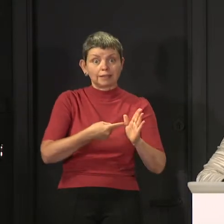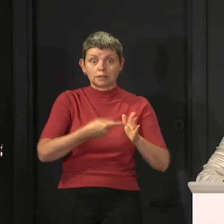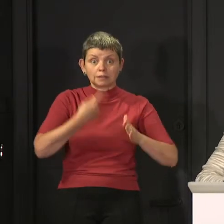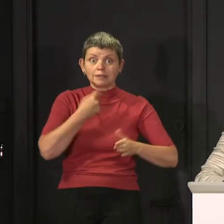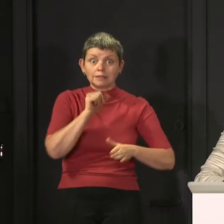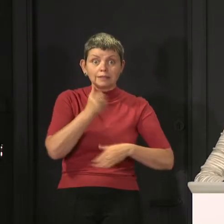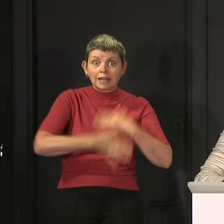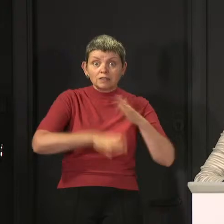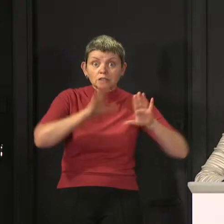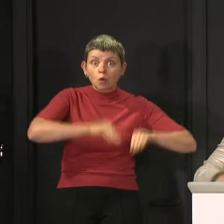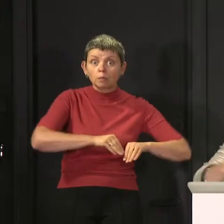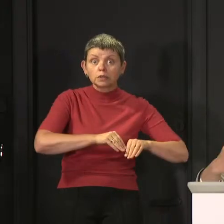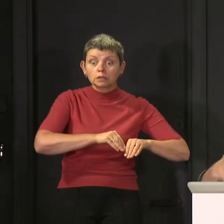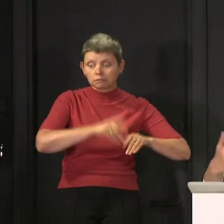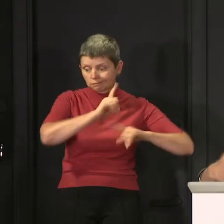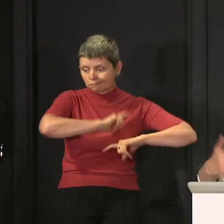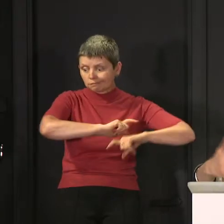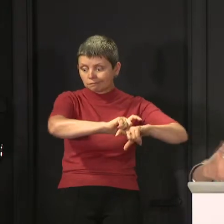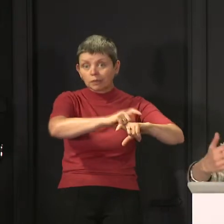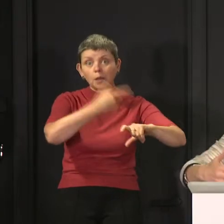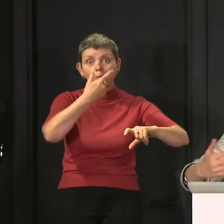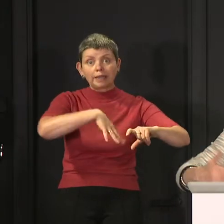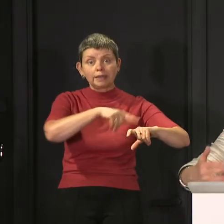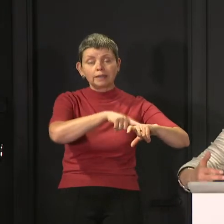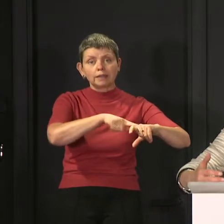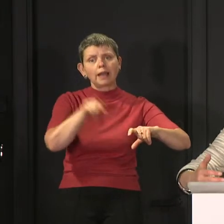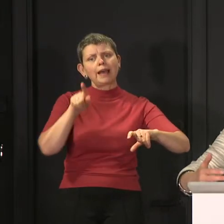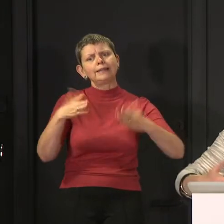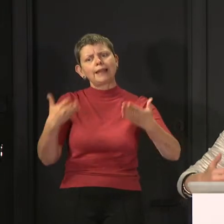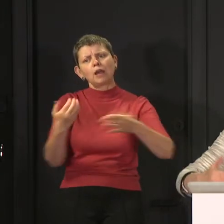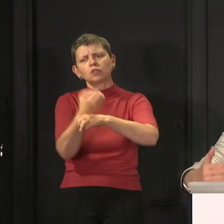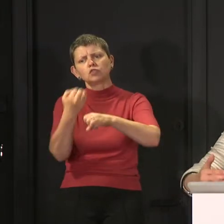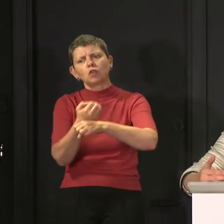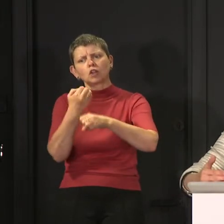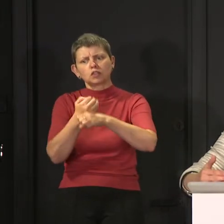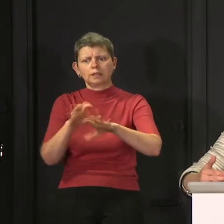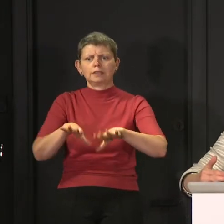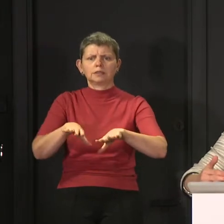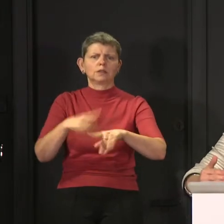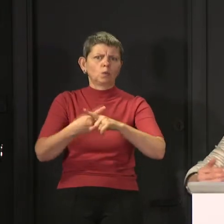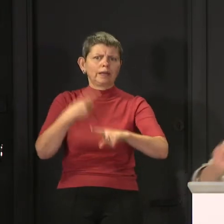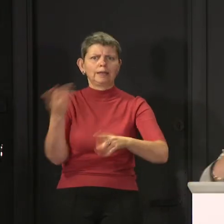the period of the virus. And of course construction is now getting quickly to normal. If there